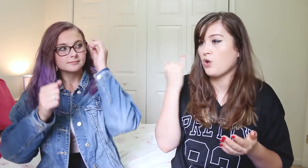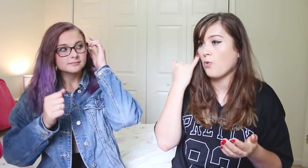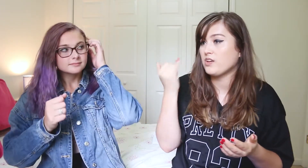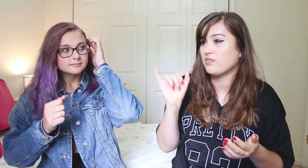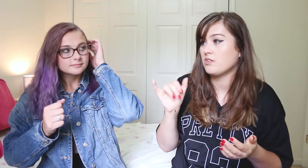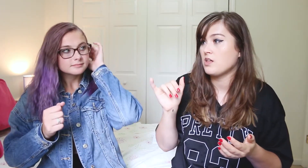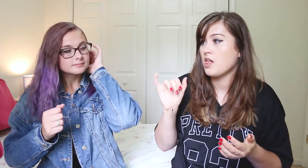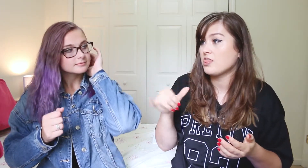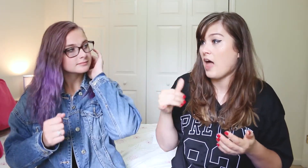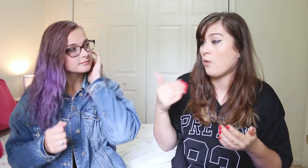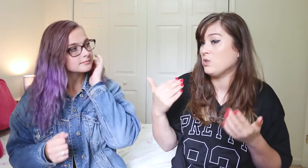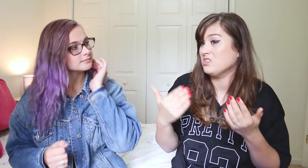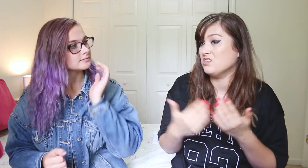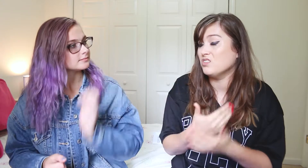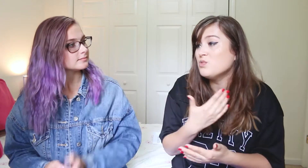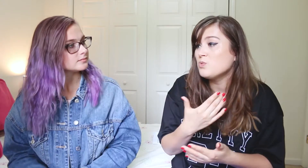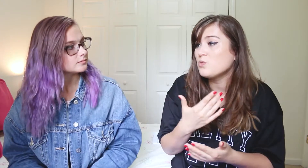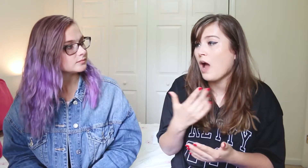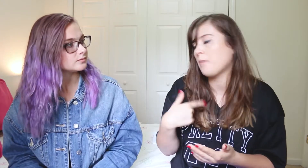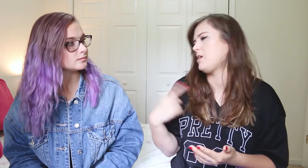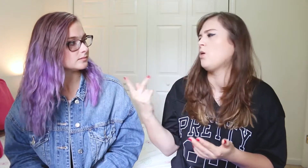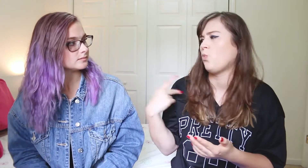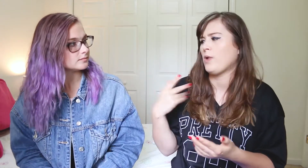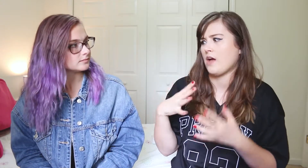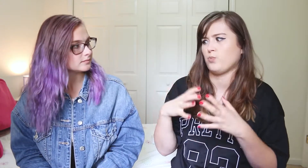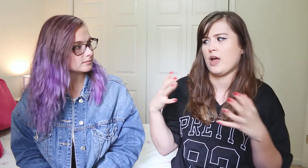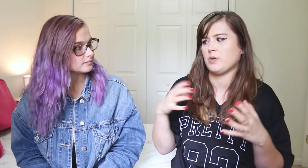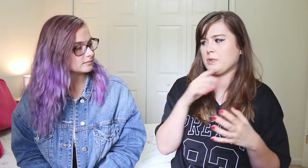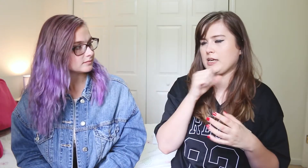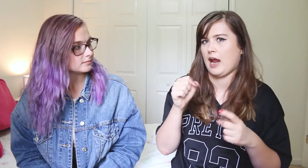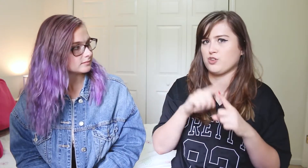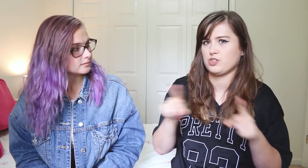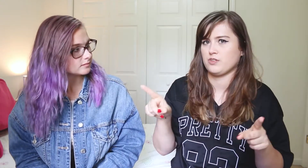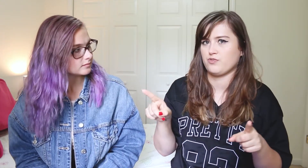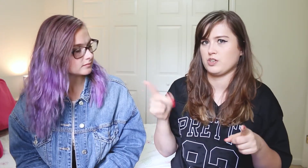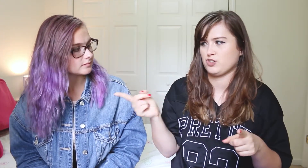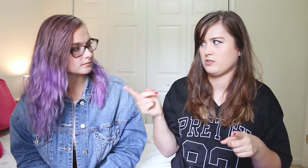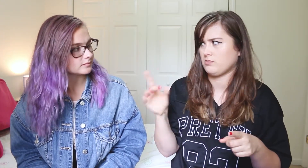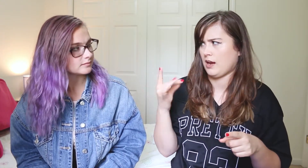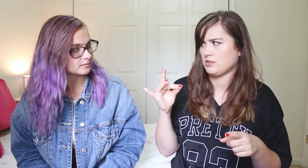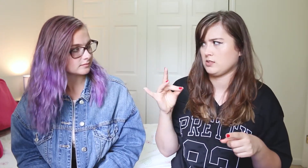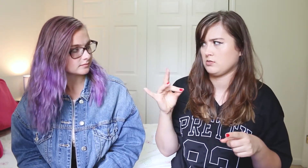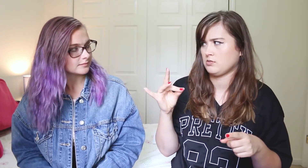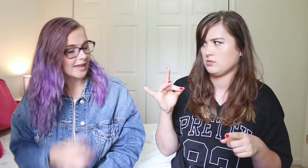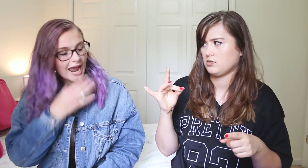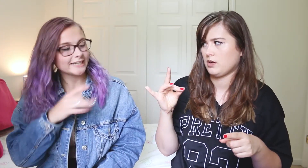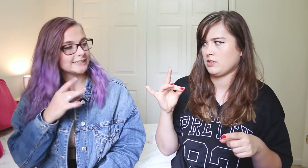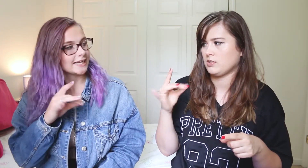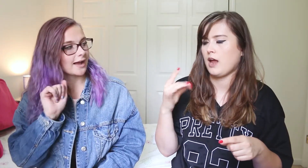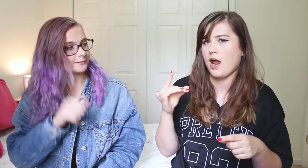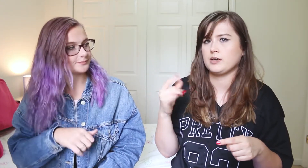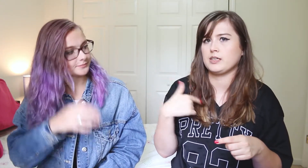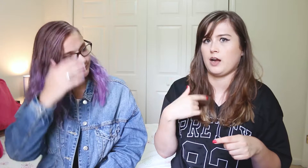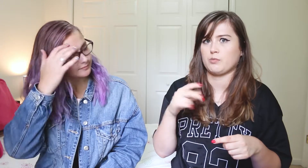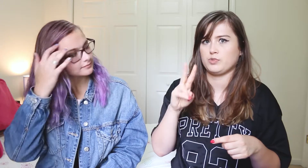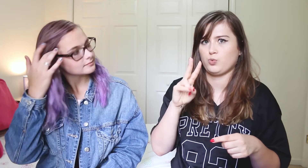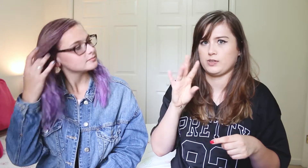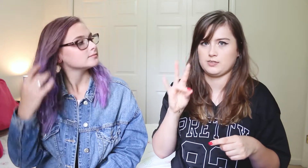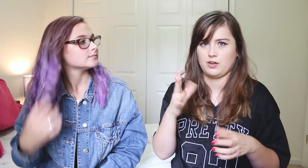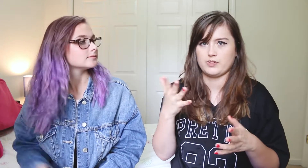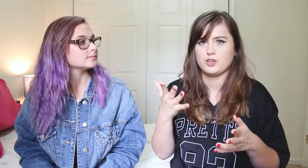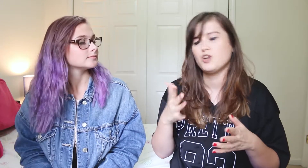I don’t know if that was new, there’s a big age difference. She’s 18 I’m 27.